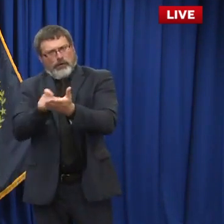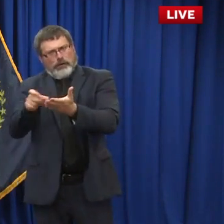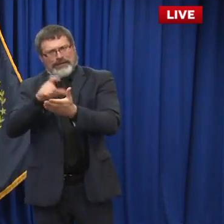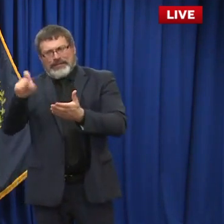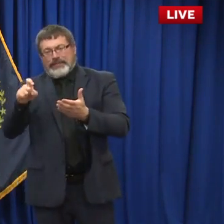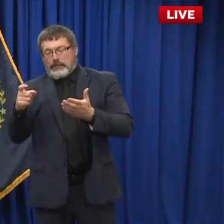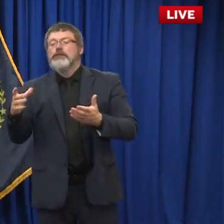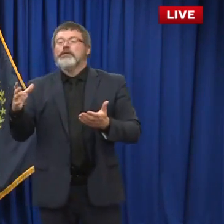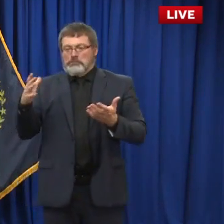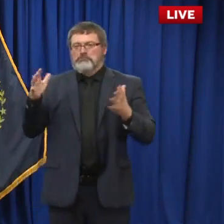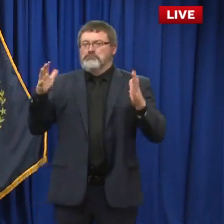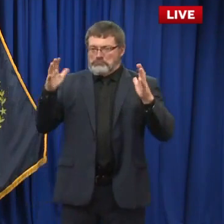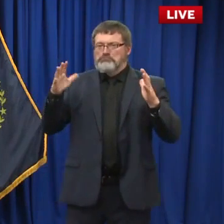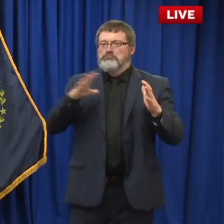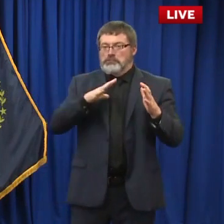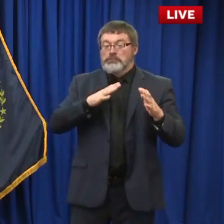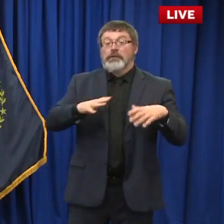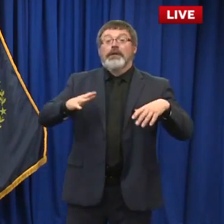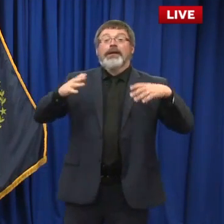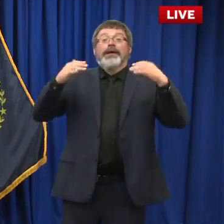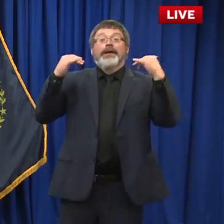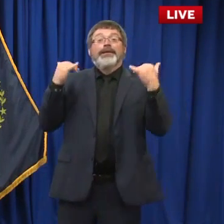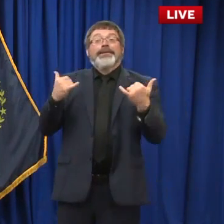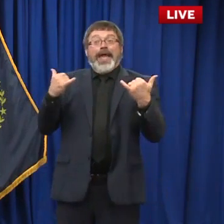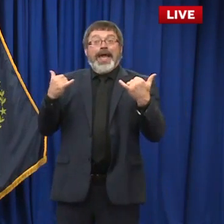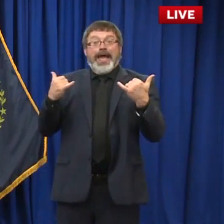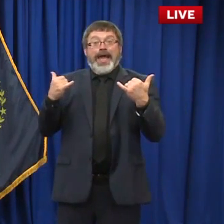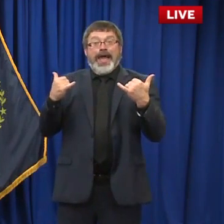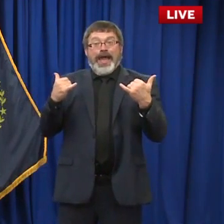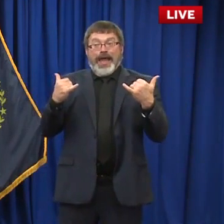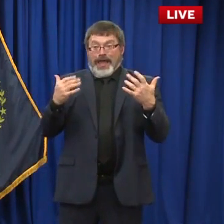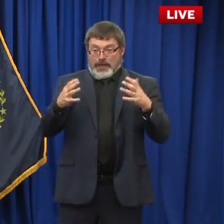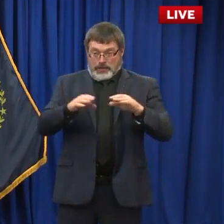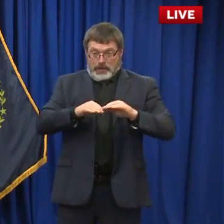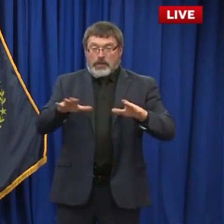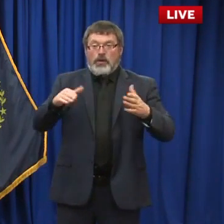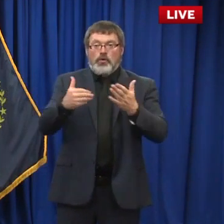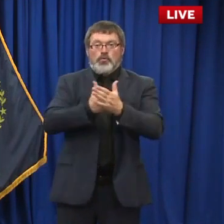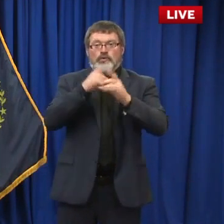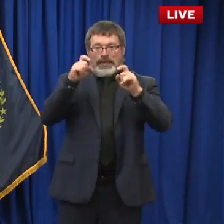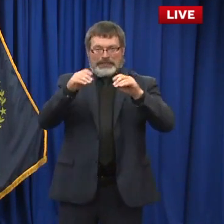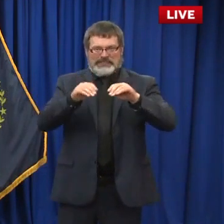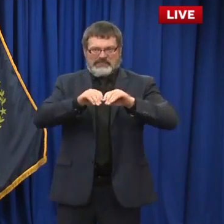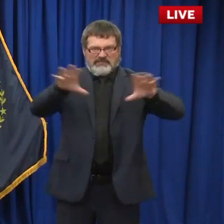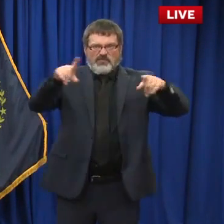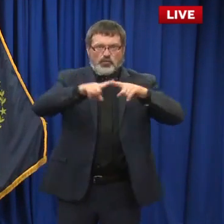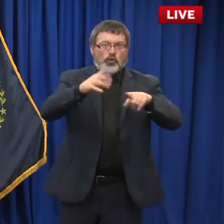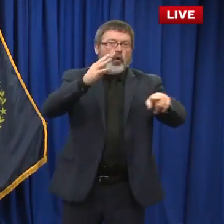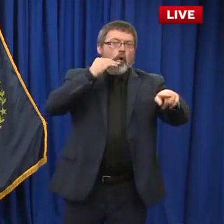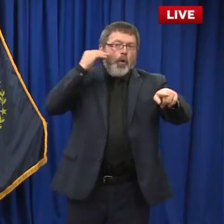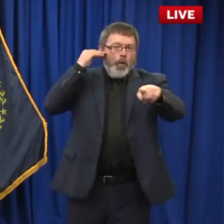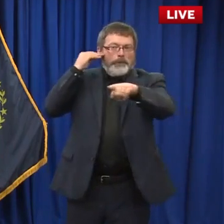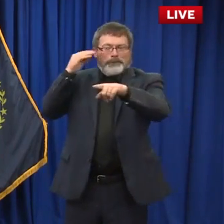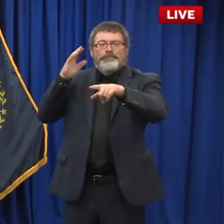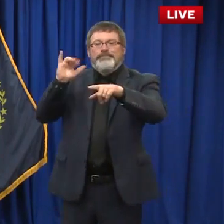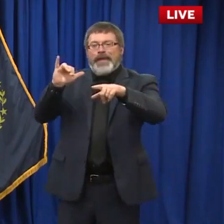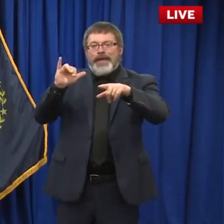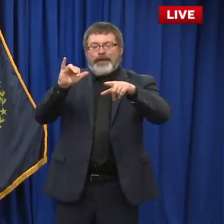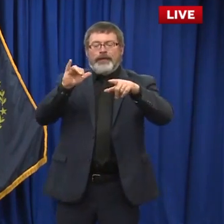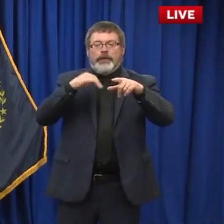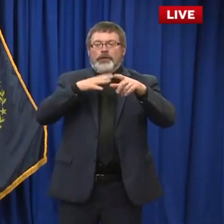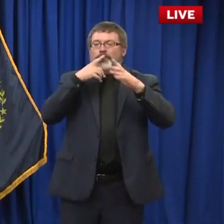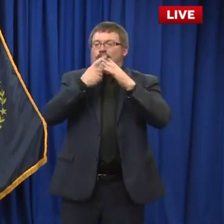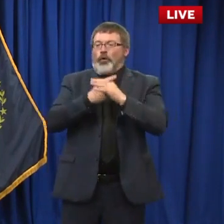BEEN ABLE TO GET A LOT MORE OF THOSE CARD RIDGES, SO THAT'S BEEN -- CARTRIDGES AND SO THAT'S BEEN GREAT AND IT'S A DIFFERENT DEVICE GOING TO THE LONG-TERM FACILITY.